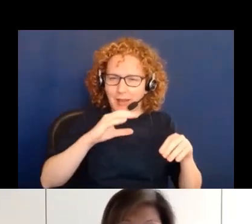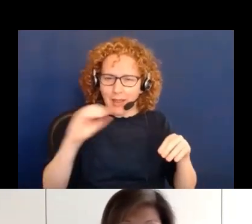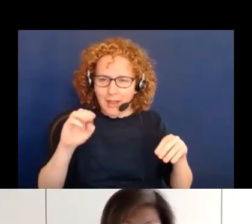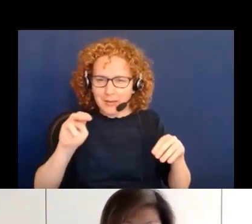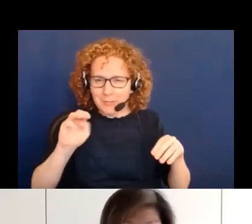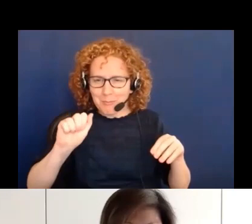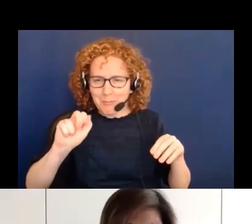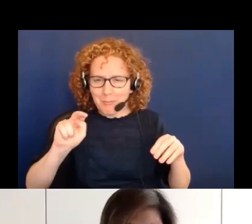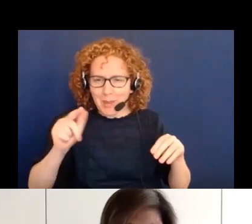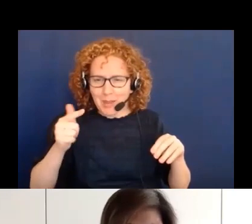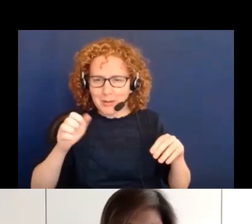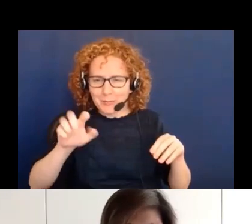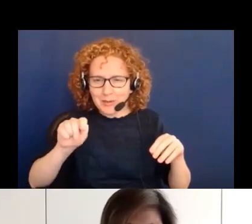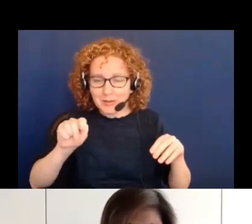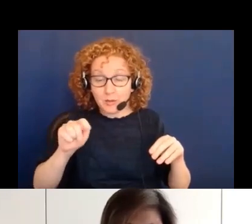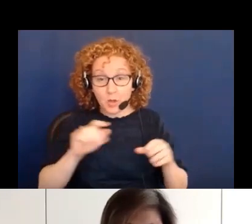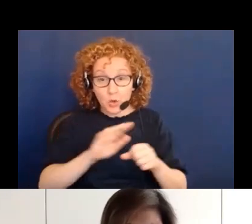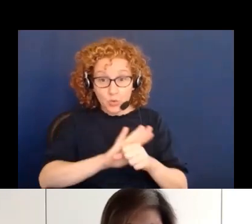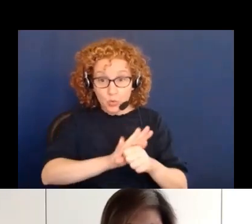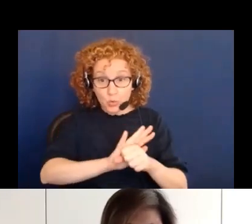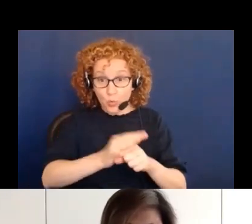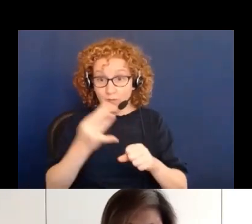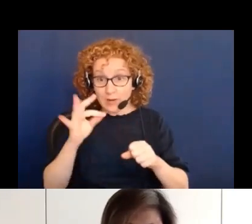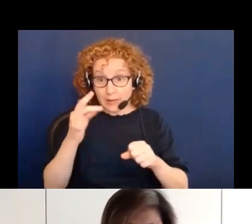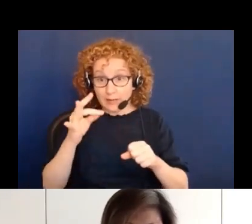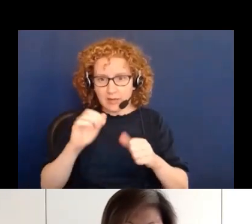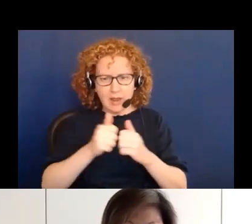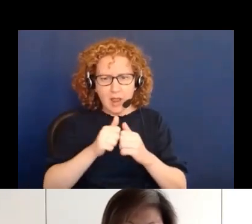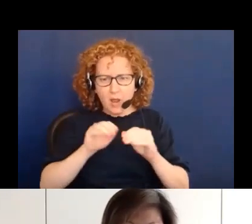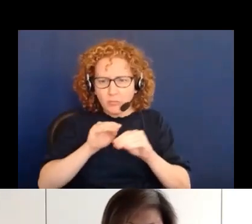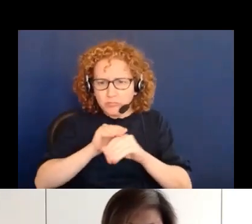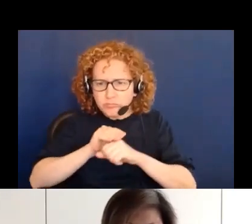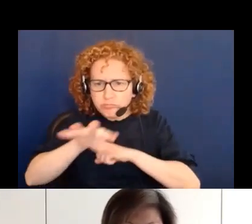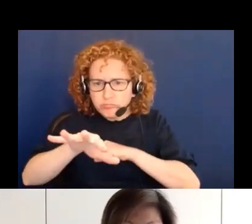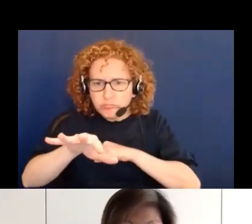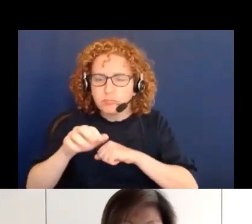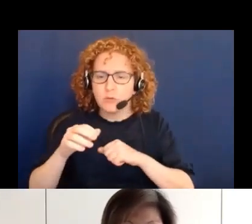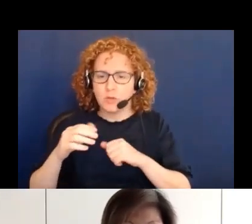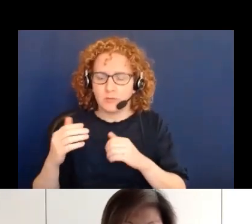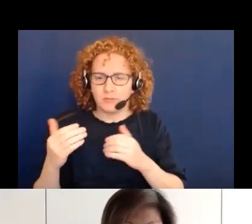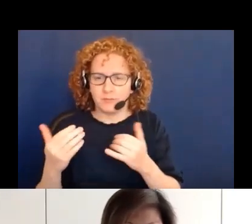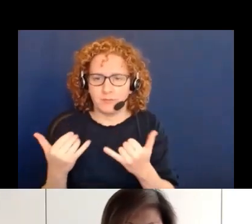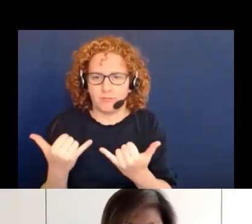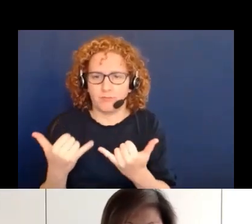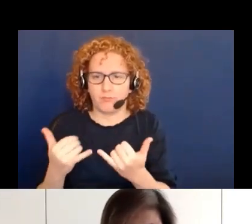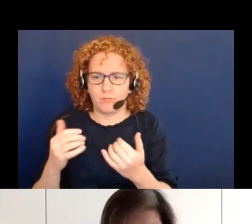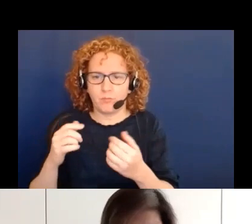Joann Ng Hartmann. I'm the Senior Director for IEM, ISSS, and volunteer engagement at NAFSA.